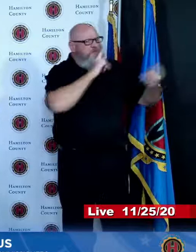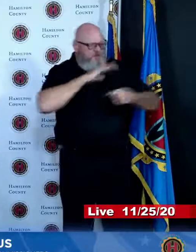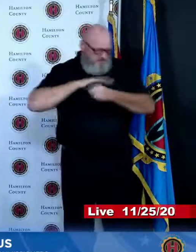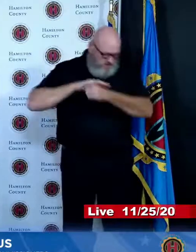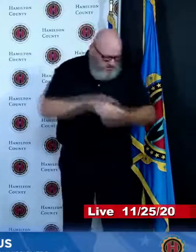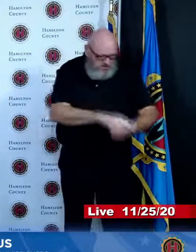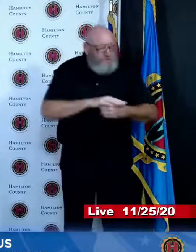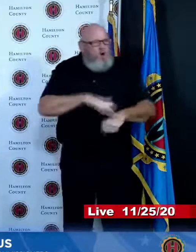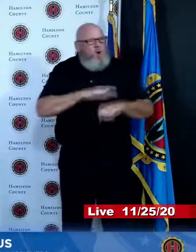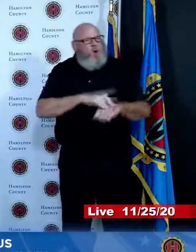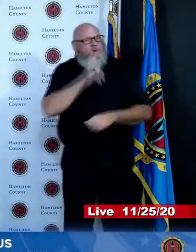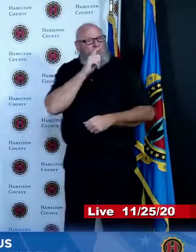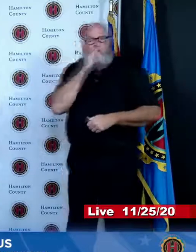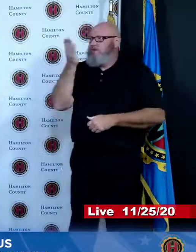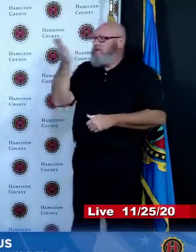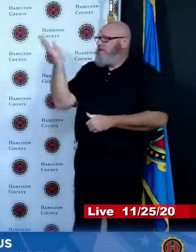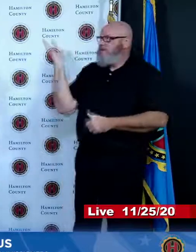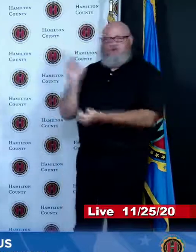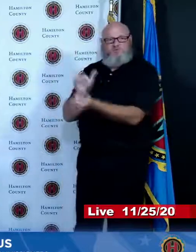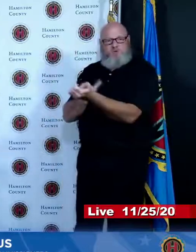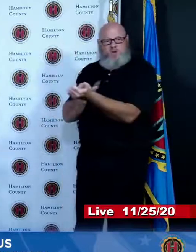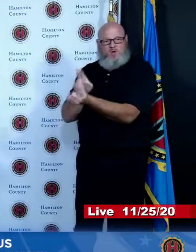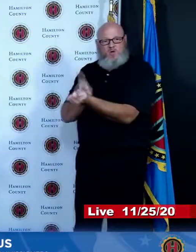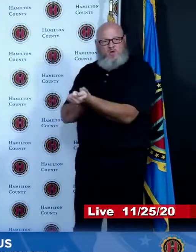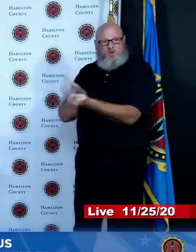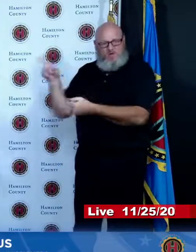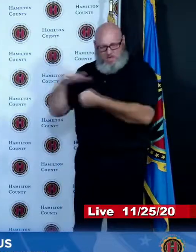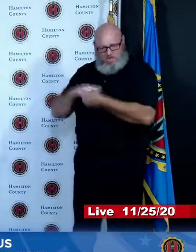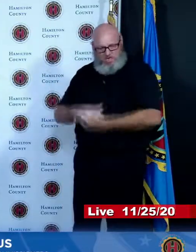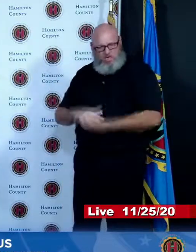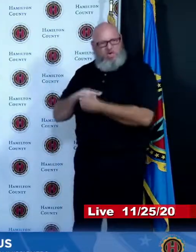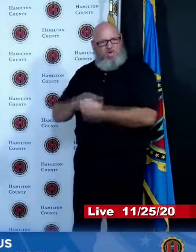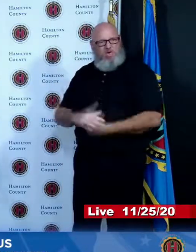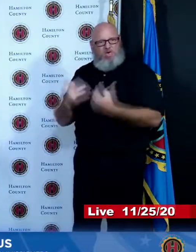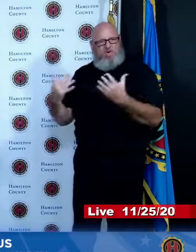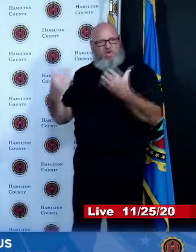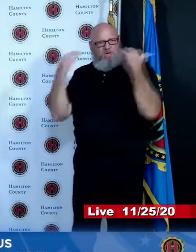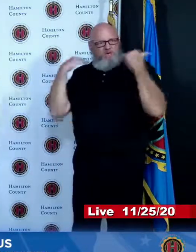gratitude for the work that they're doing so Megan is joining Dr Rich I'm sorry Megan